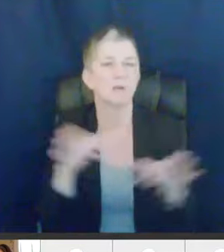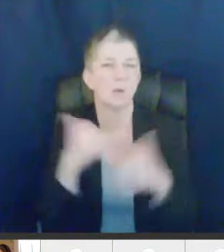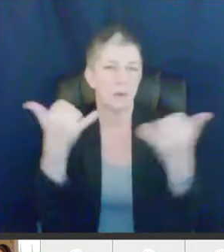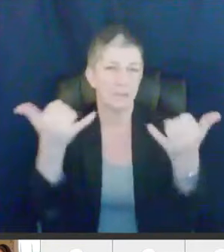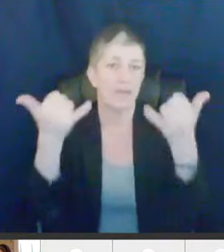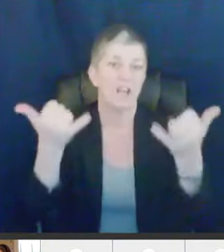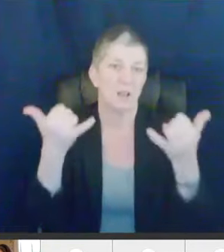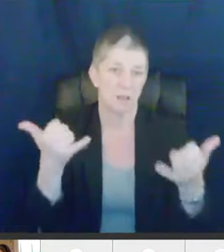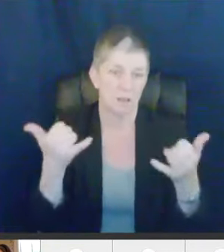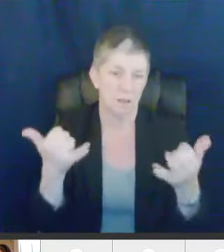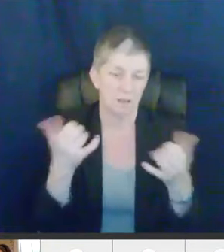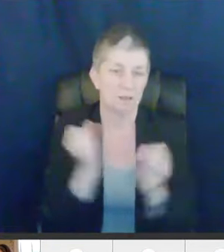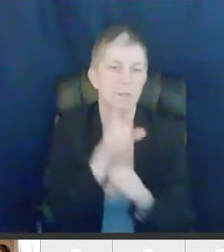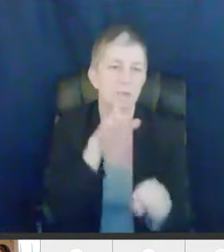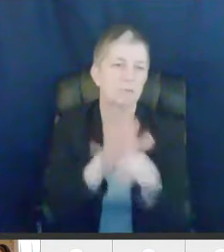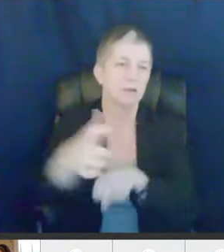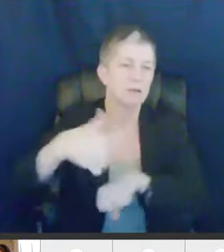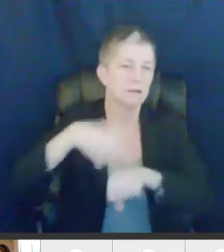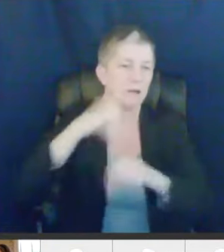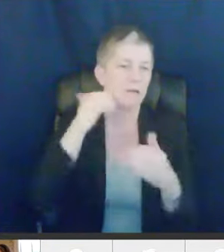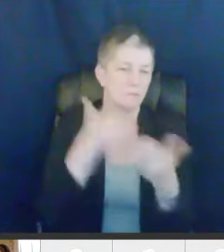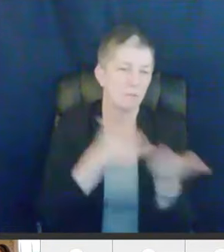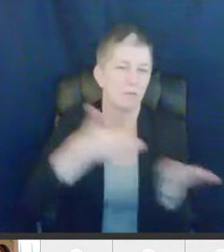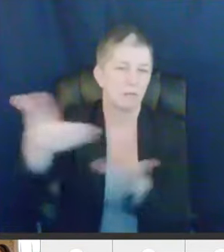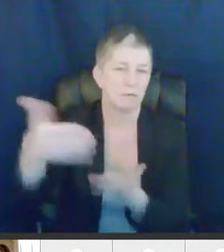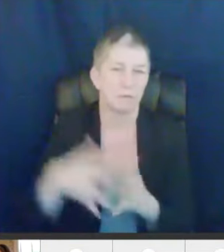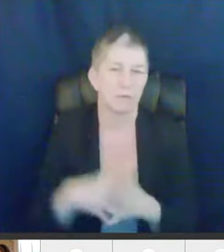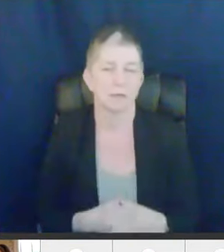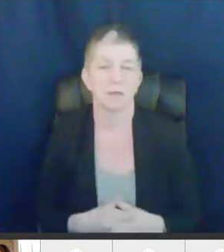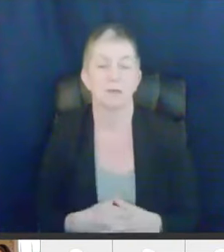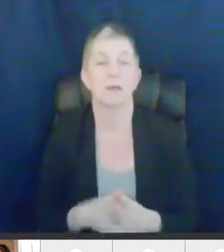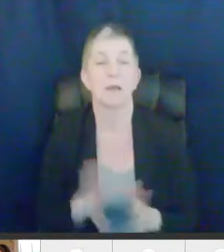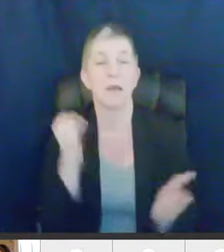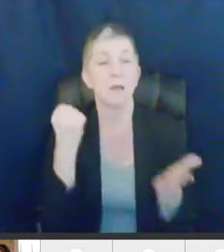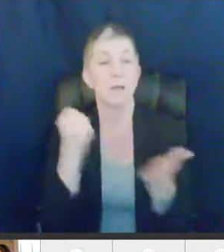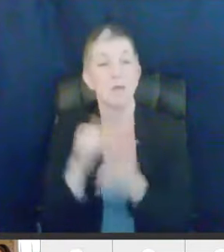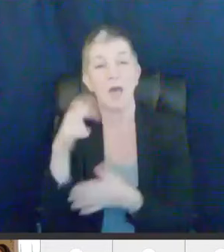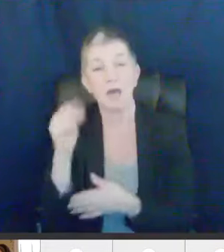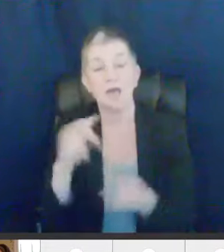time for delivery mailing an absentee ballot must be received by the